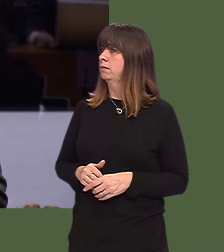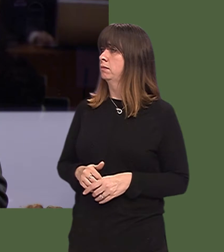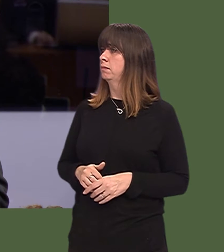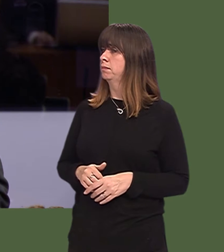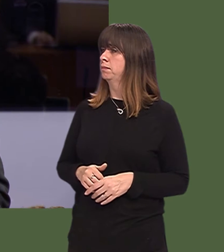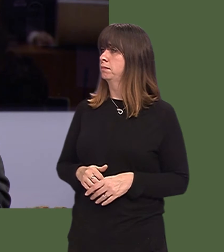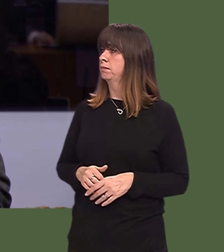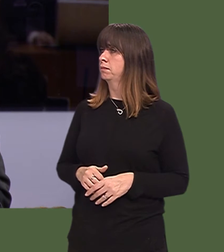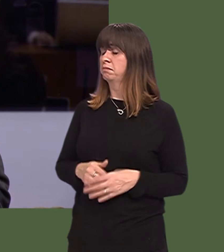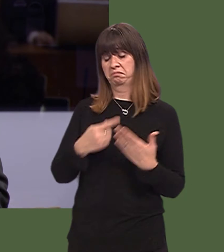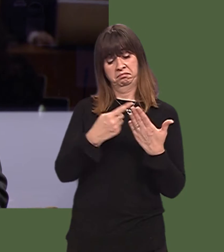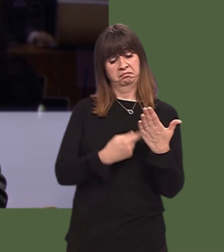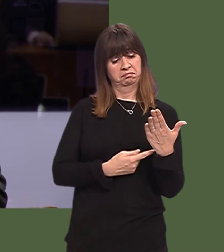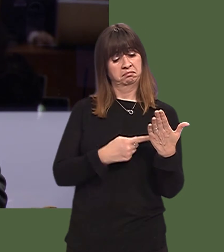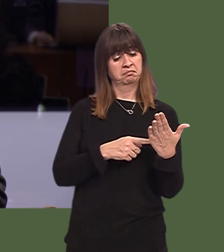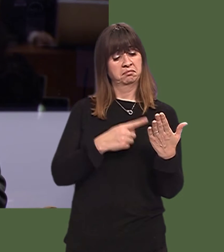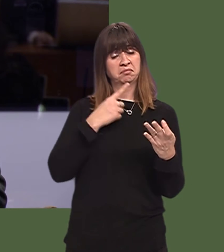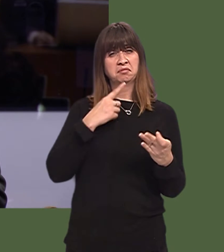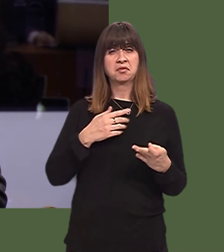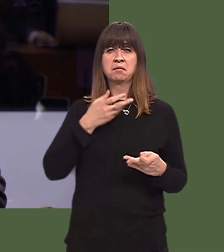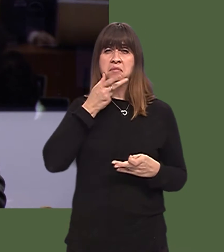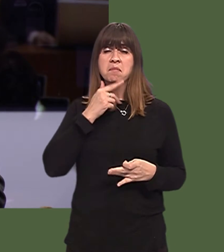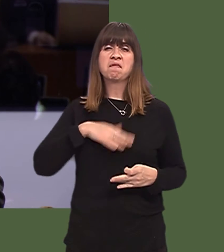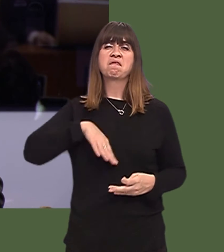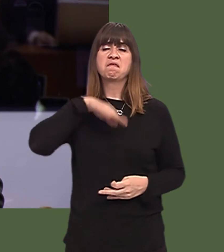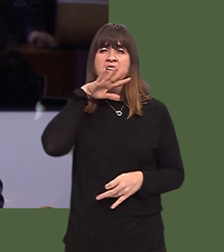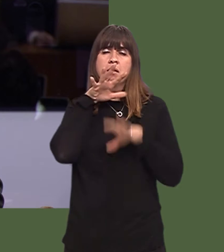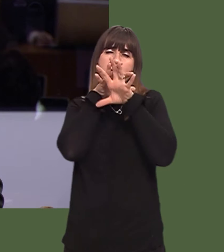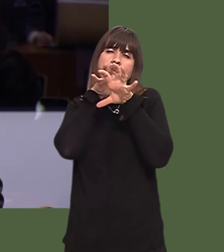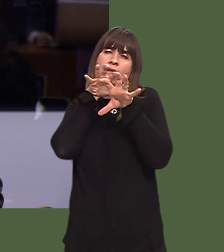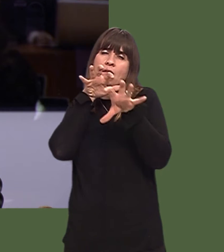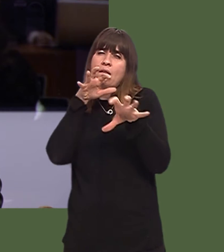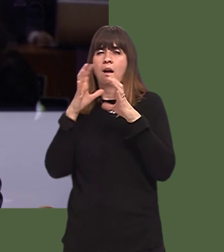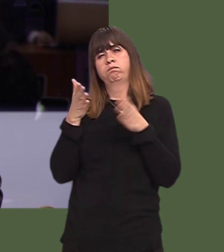It went on to say that passengers were tired of old and cramped trains, with some rolling